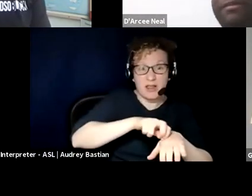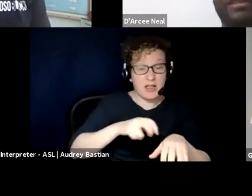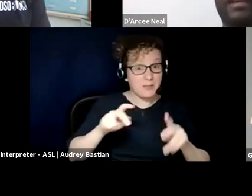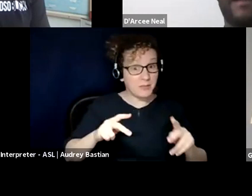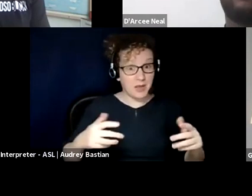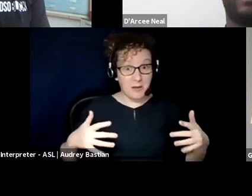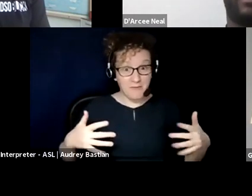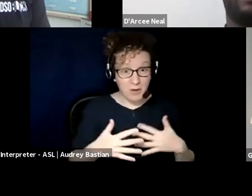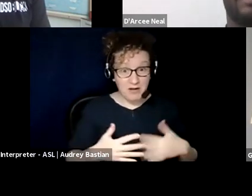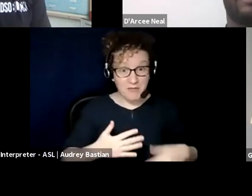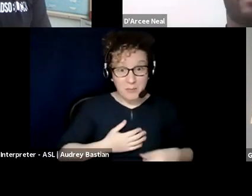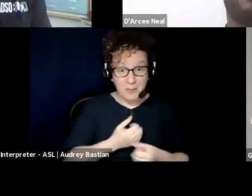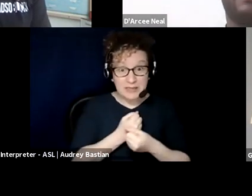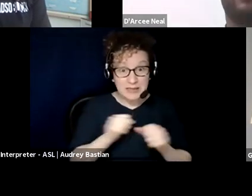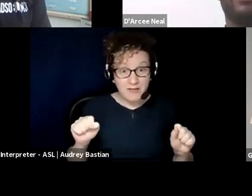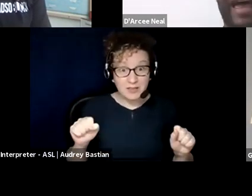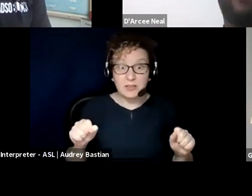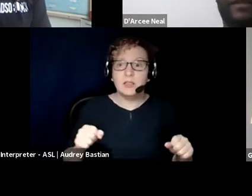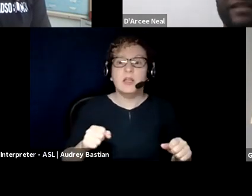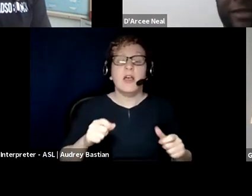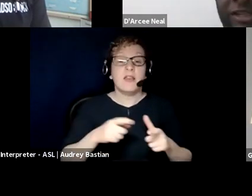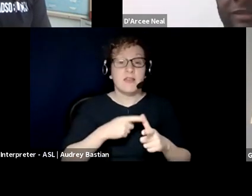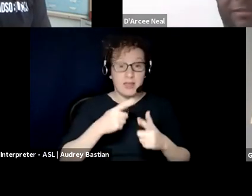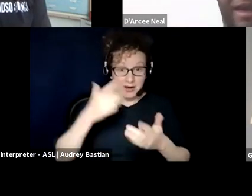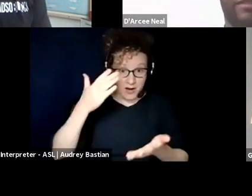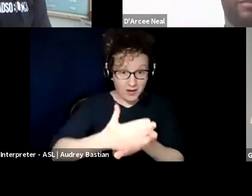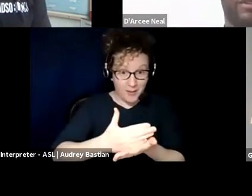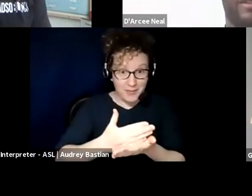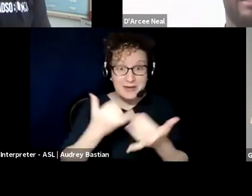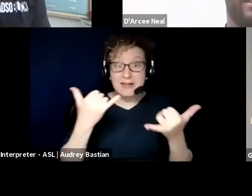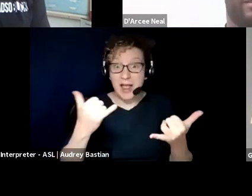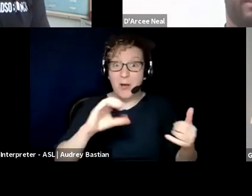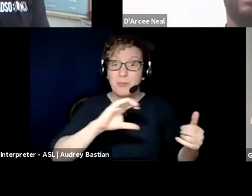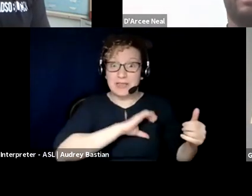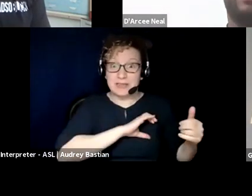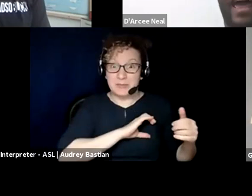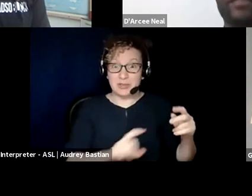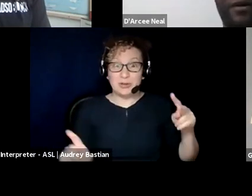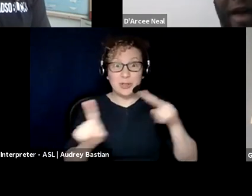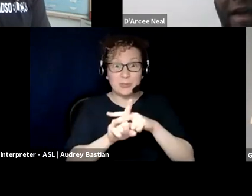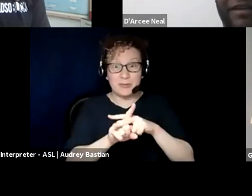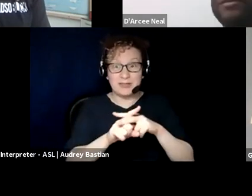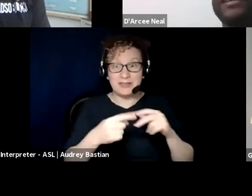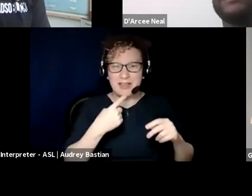But then after I got to stop now a policeman shows up out of the blue and tells me that I have to go back because